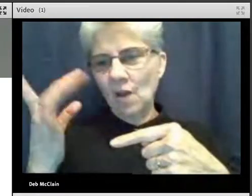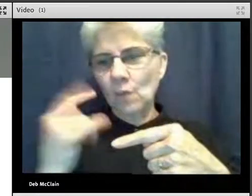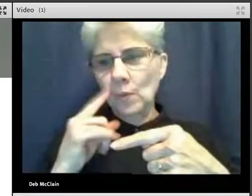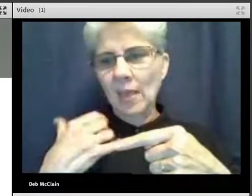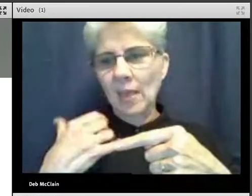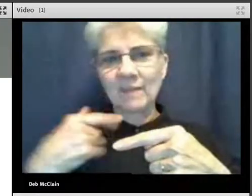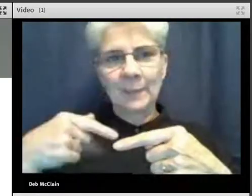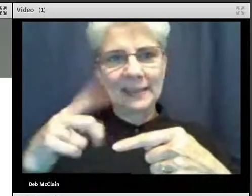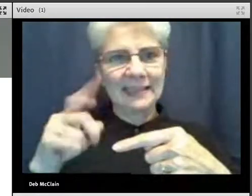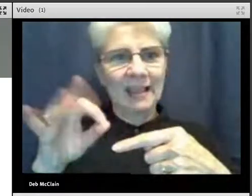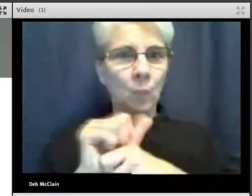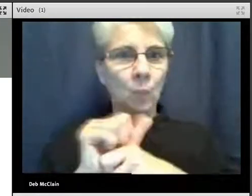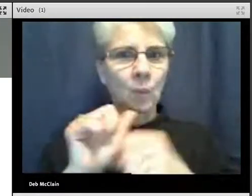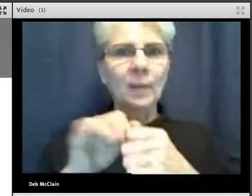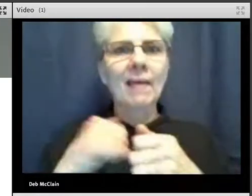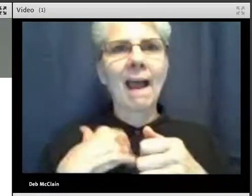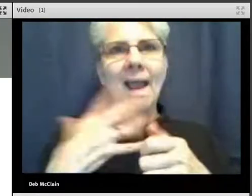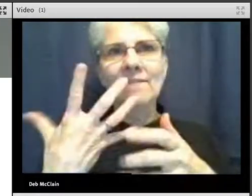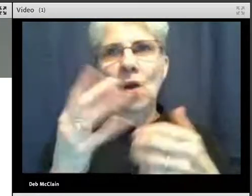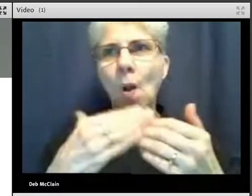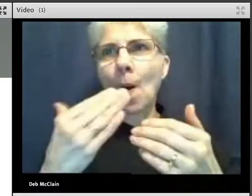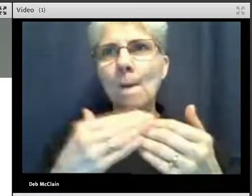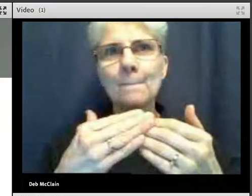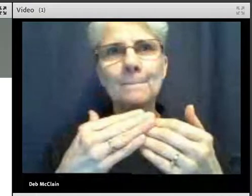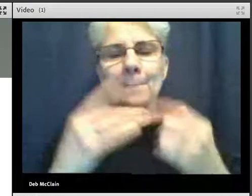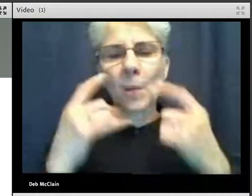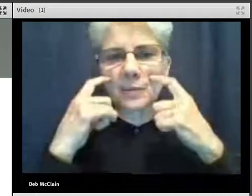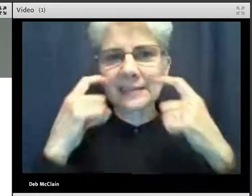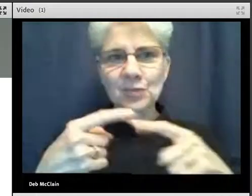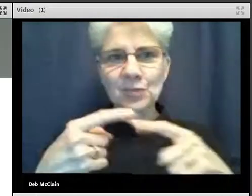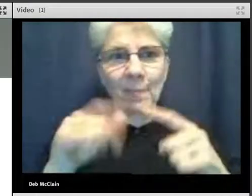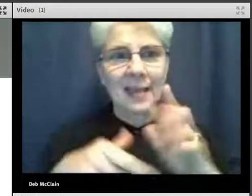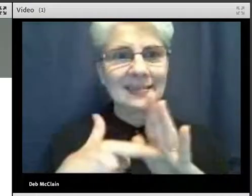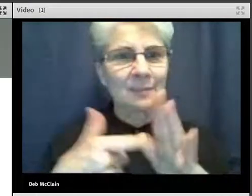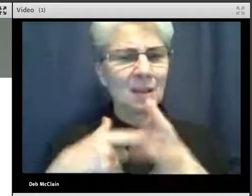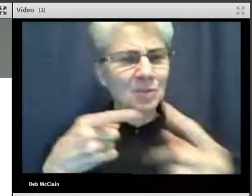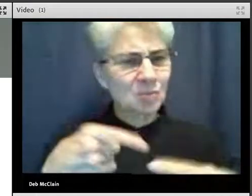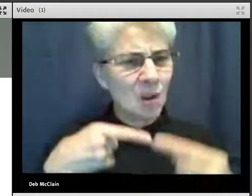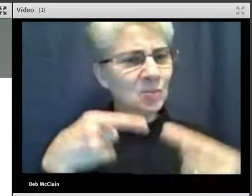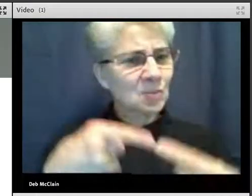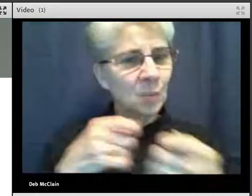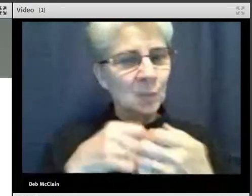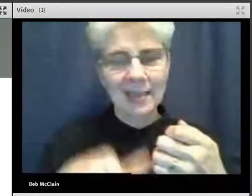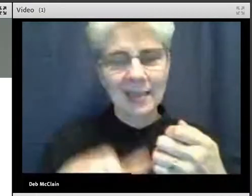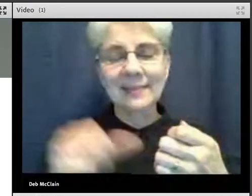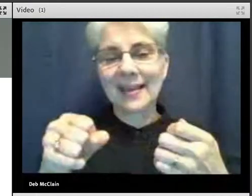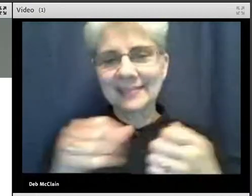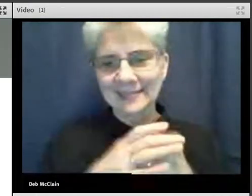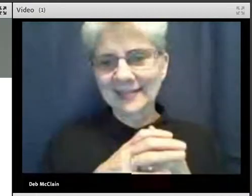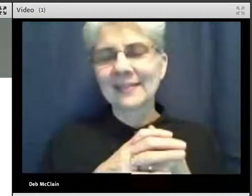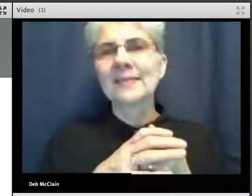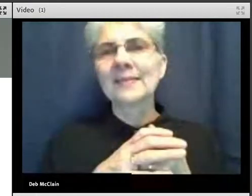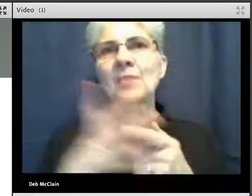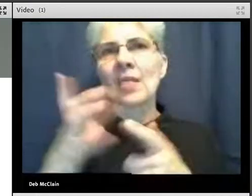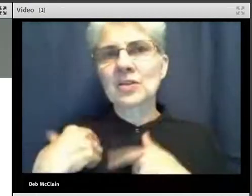Yes, Stephanie, it is awful when you only have the PDF to work with. I have almost been in tears from that sometimes.